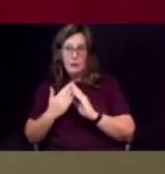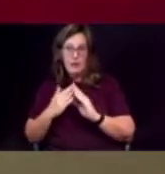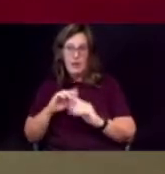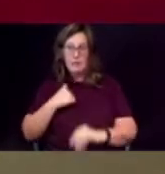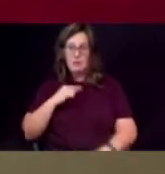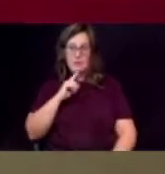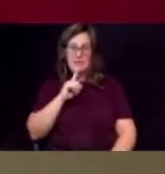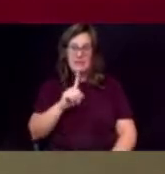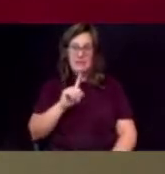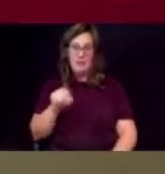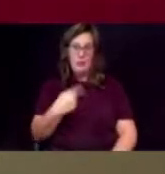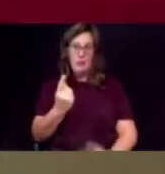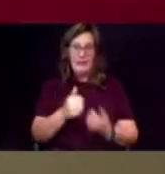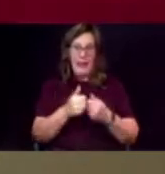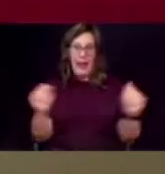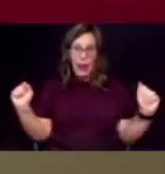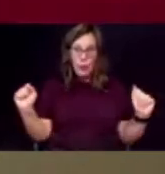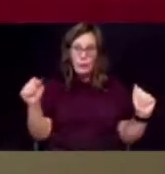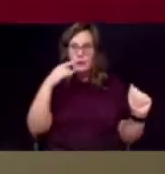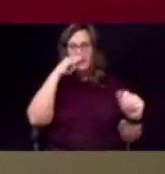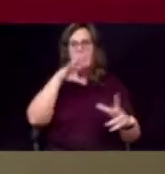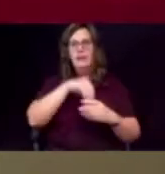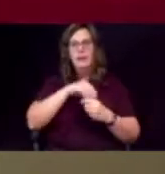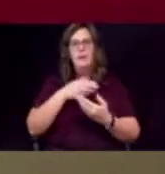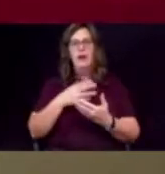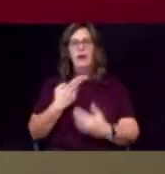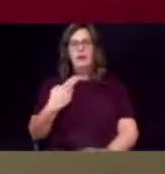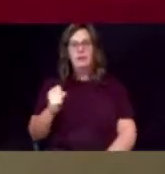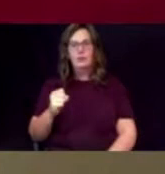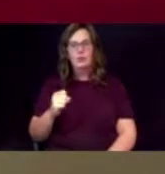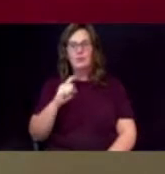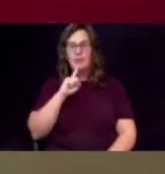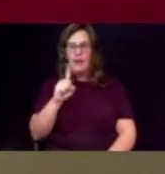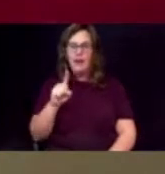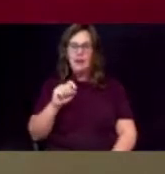time in my high school so that that also brought up a whole nother thing because i